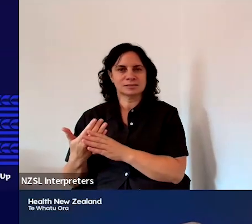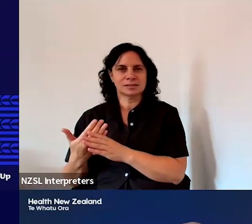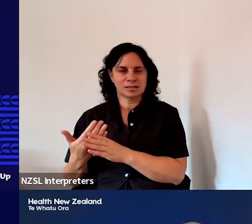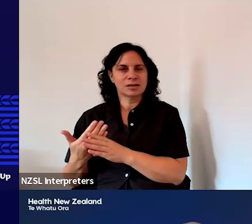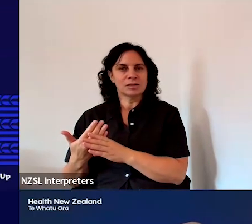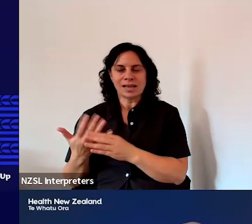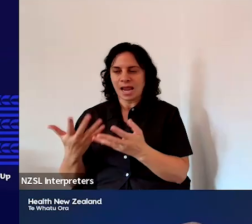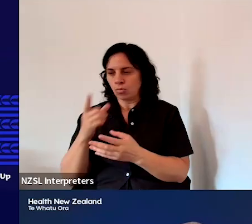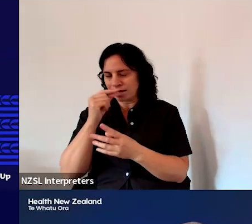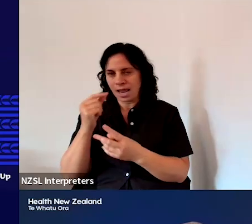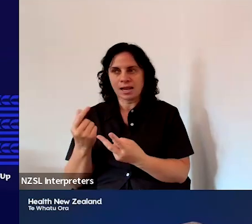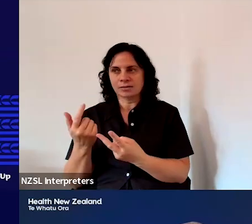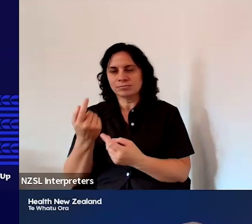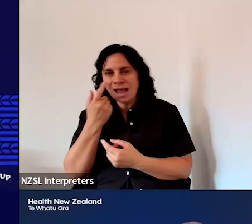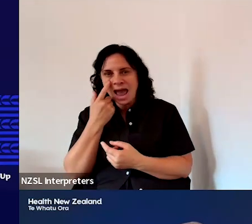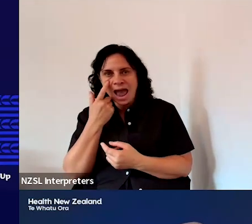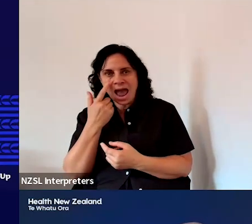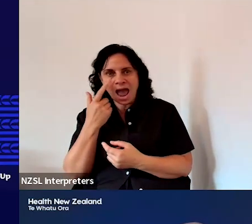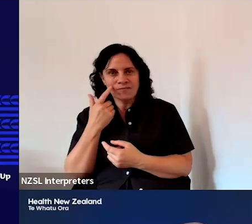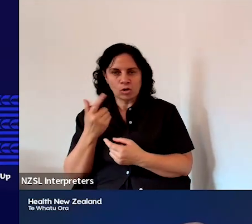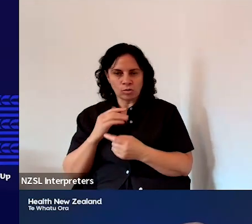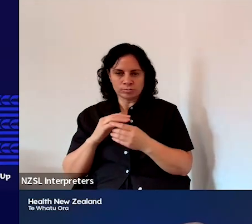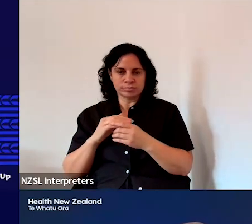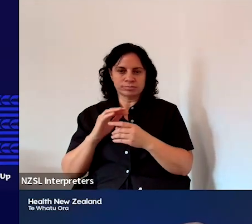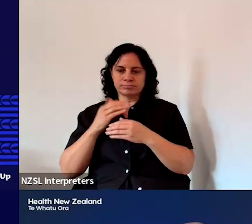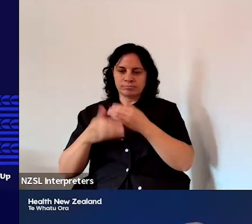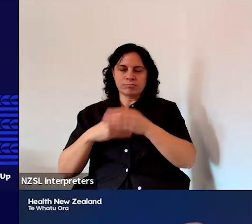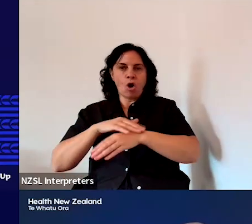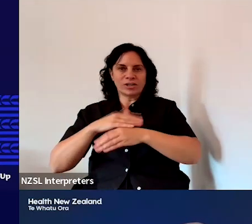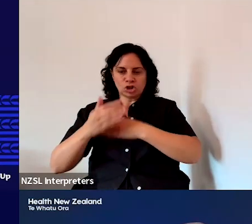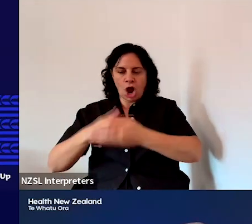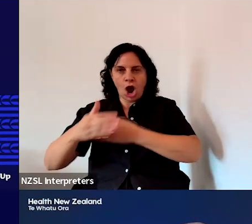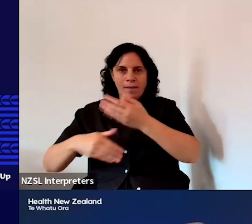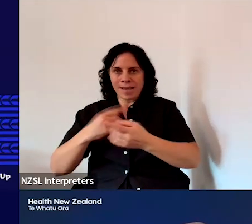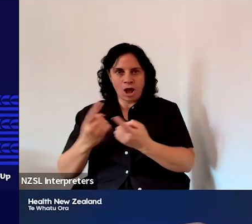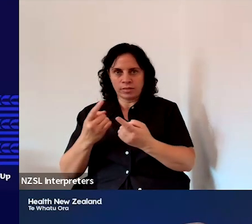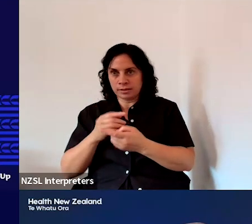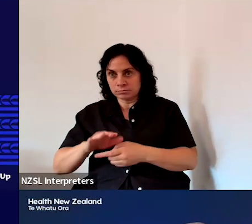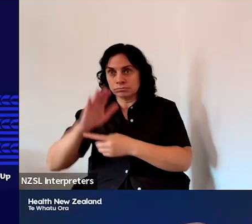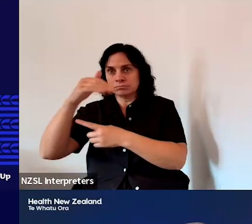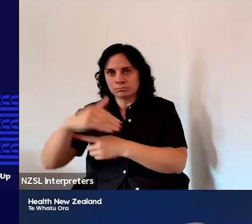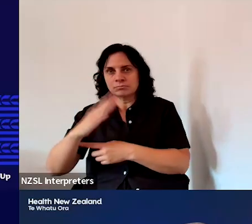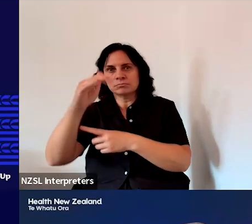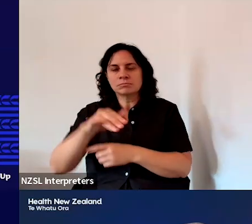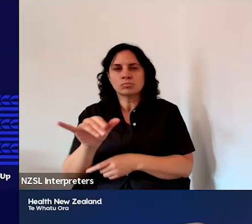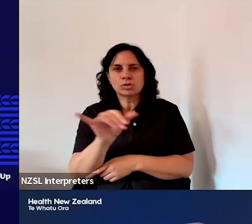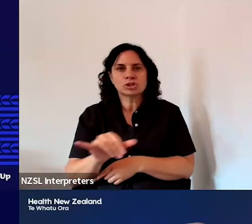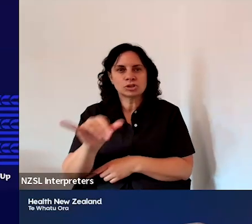look at how these trajectories shape up over time. Yeah, I might pick up on maybe just